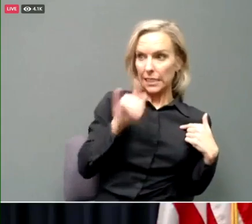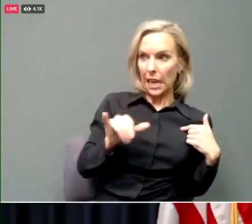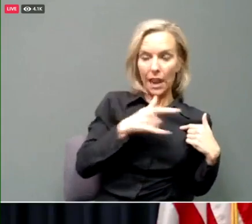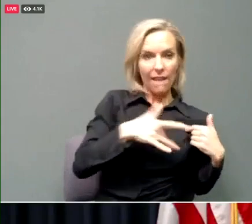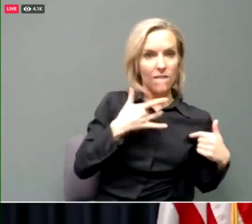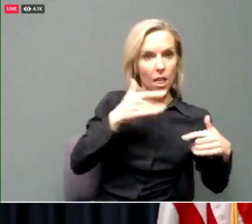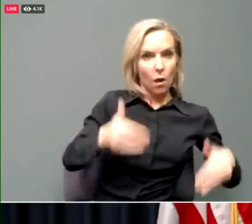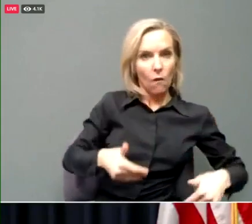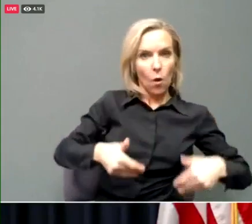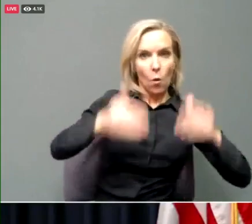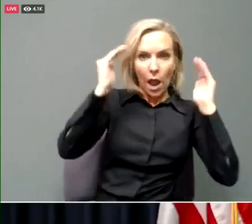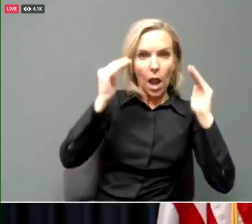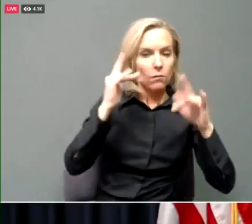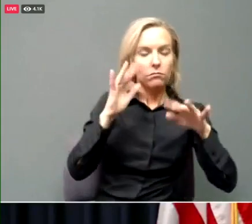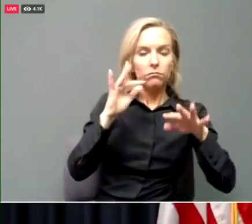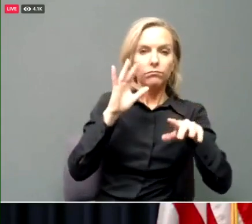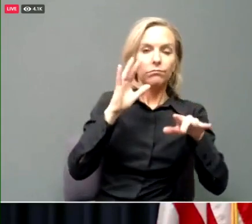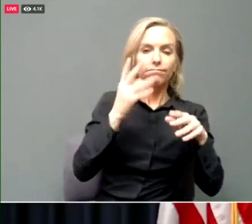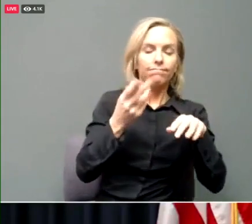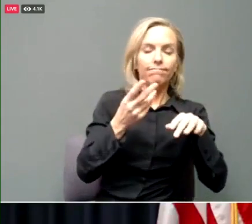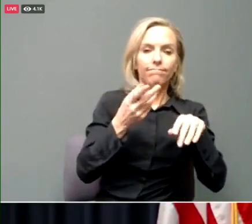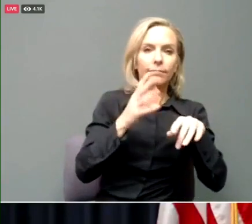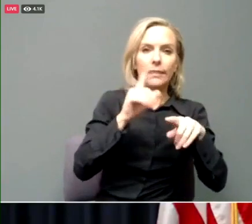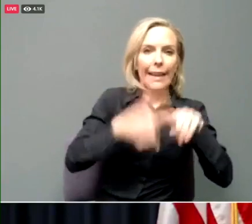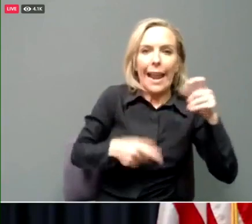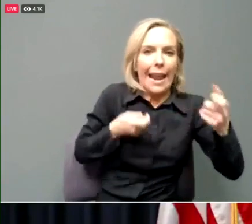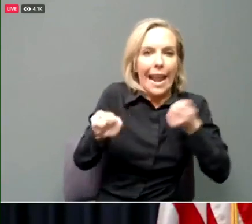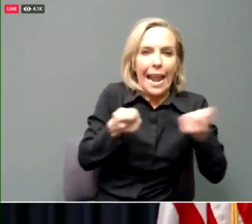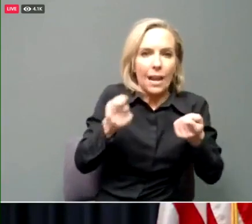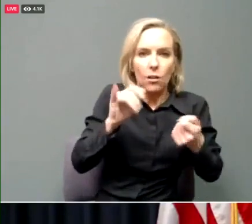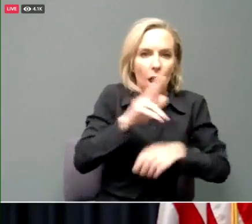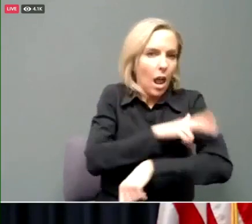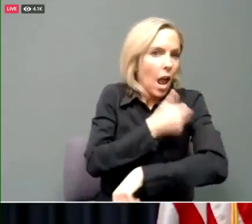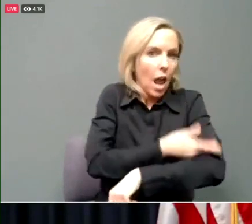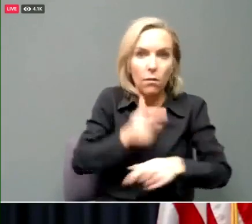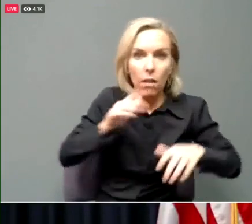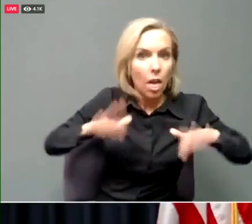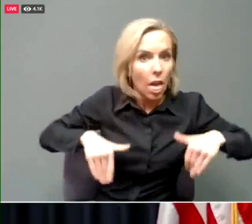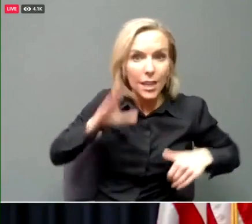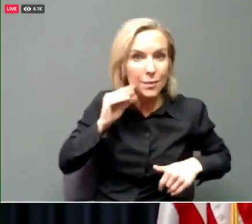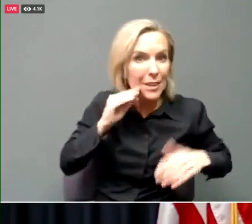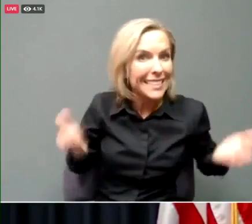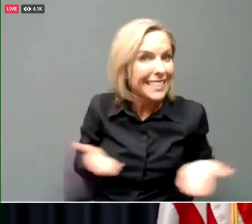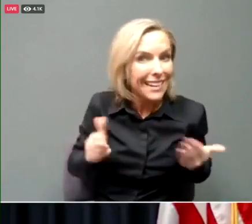people. And thanks to the entire state and the public health community and the hospitals and the doctors and the nurses and all the other conditions.